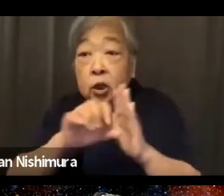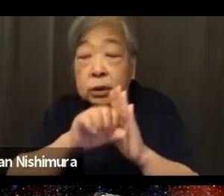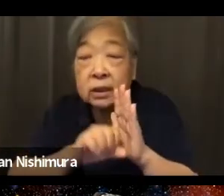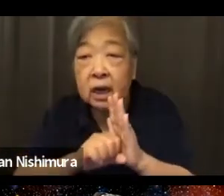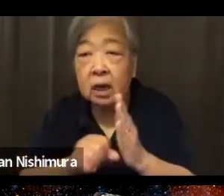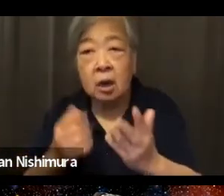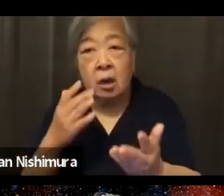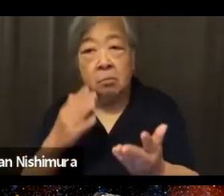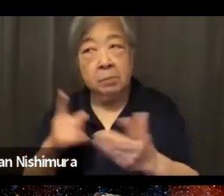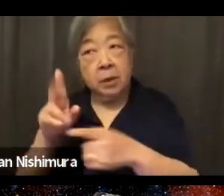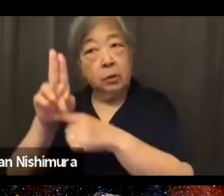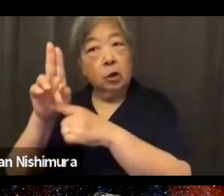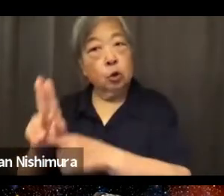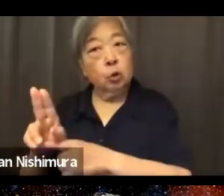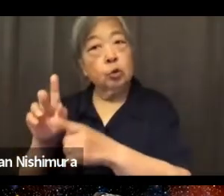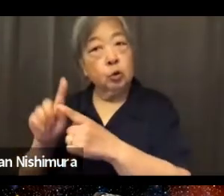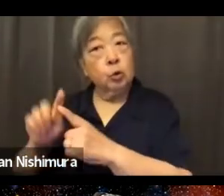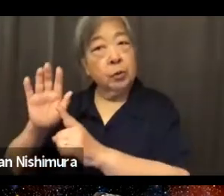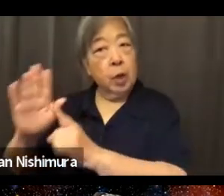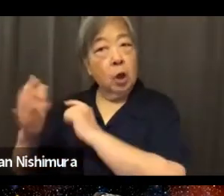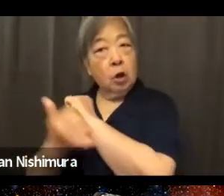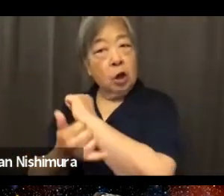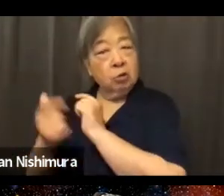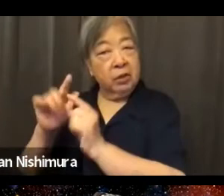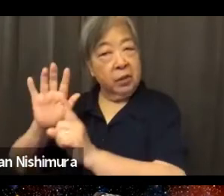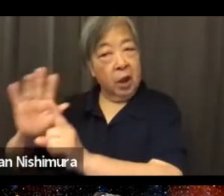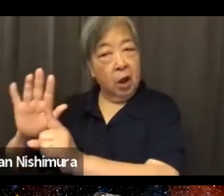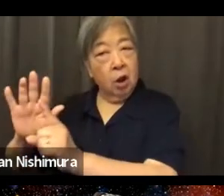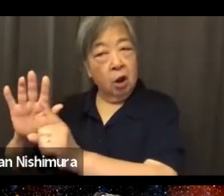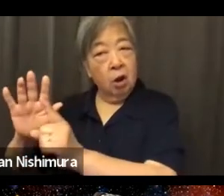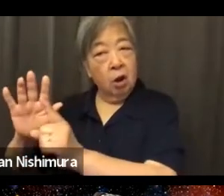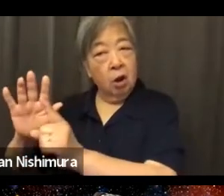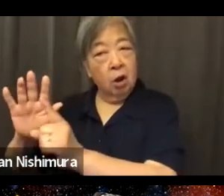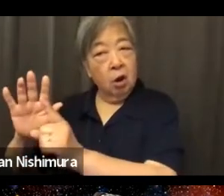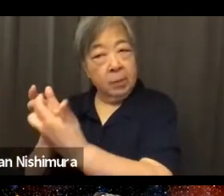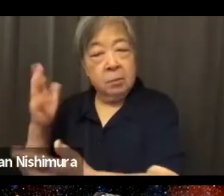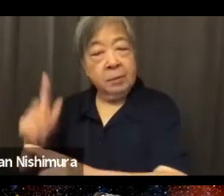to, what accommodations they have, may not fit what they're going to be moving into in